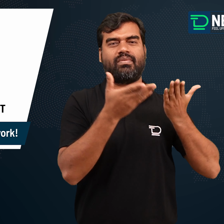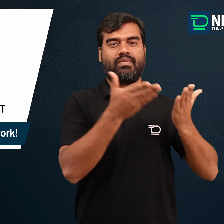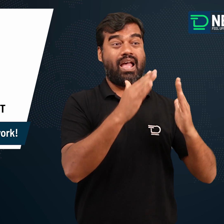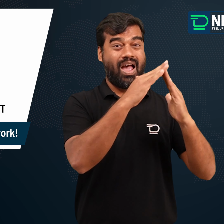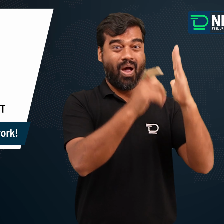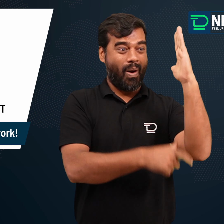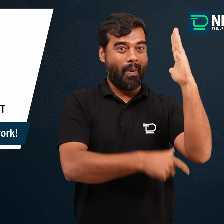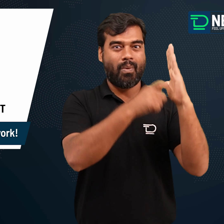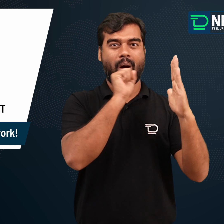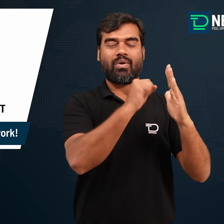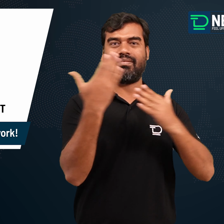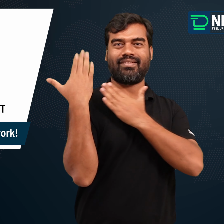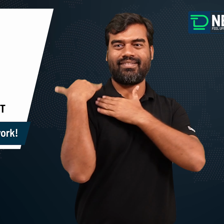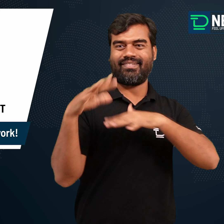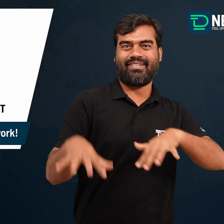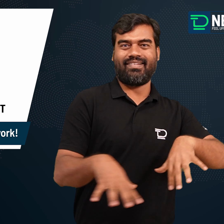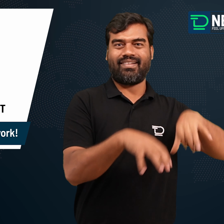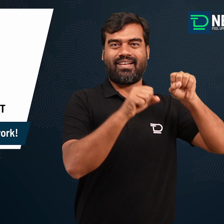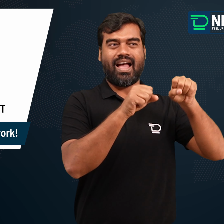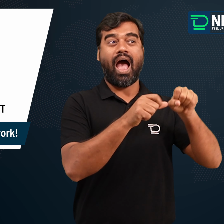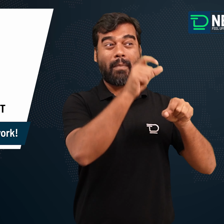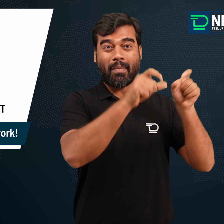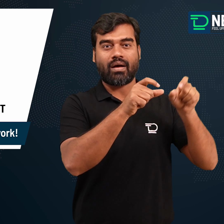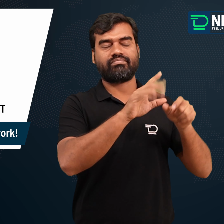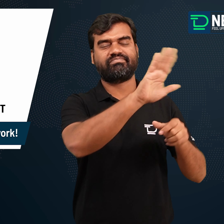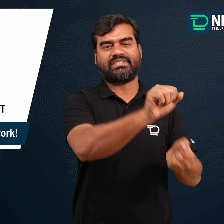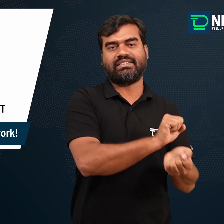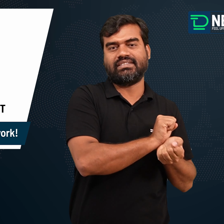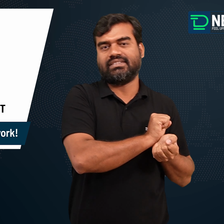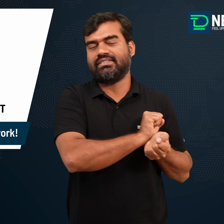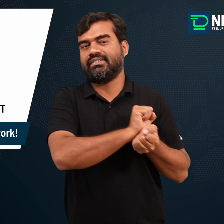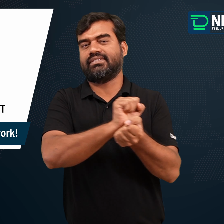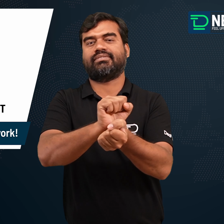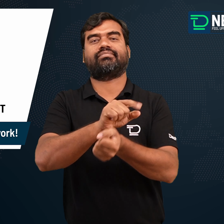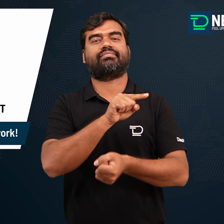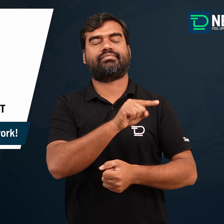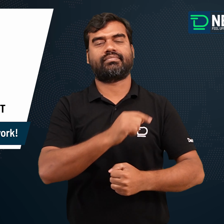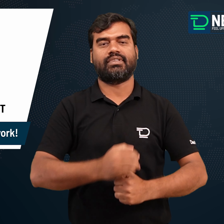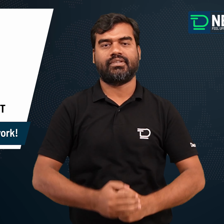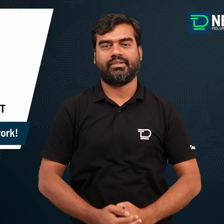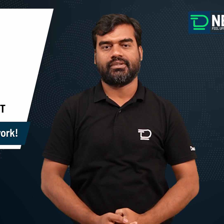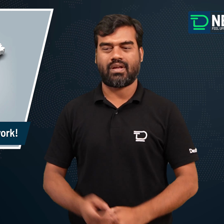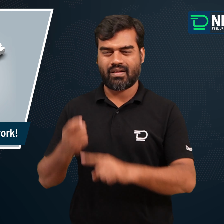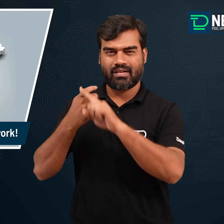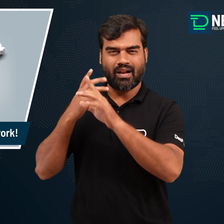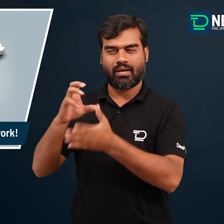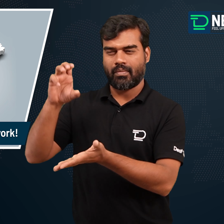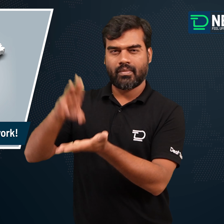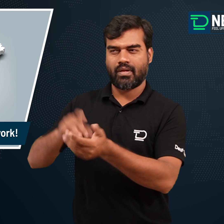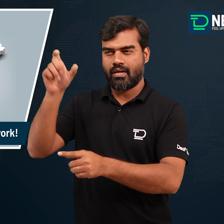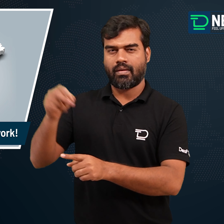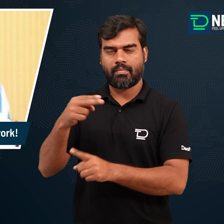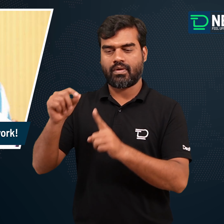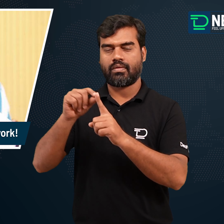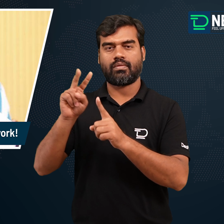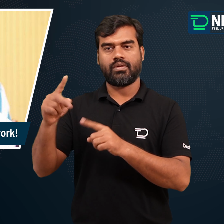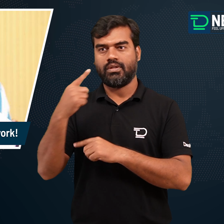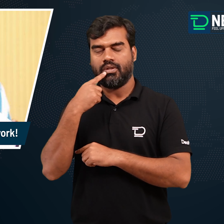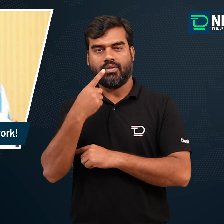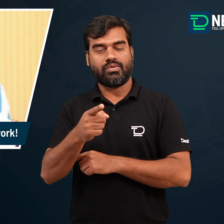Also, they have arrested the building owner in this regard. Kerala Chief Minister Pinarayi Vijayan